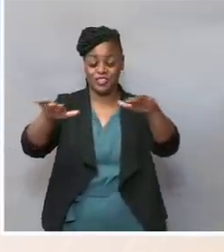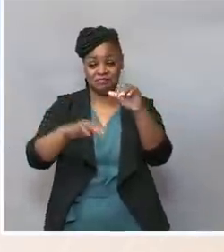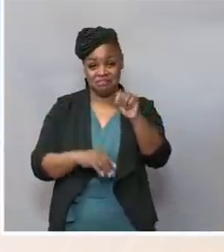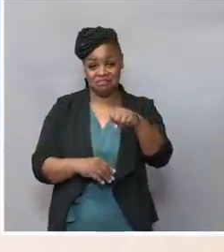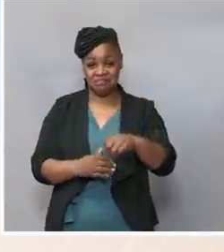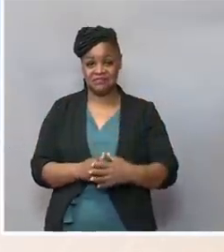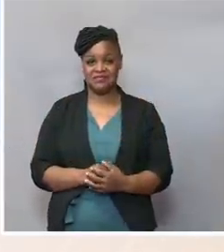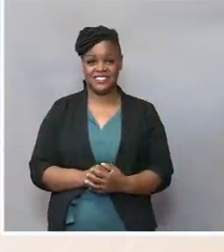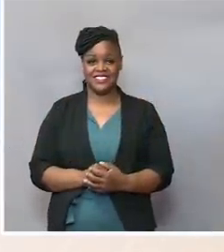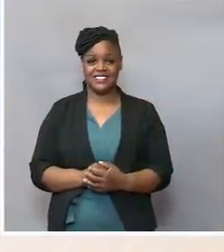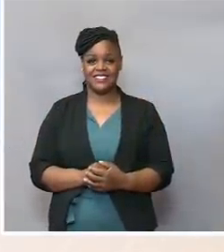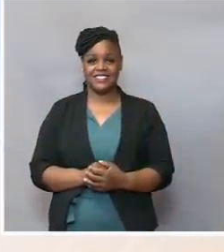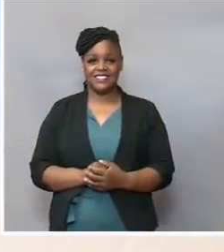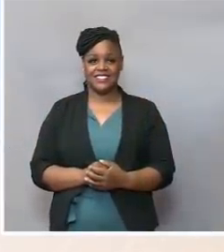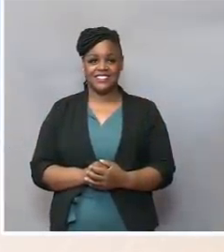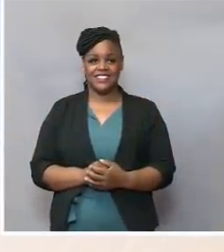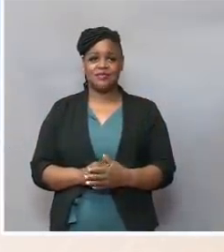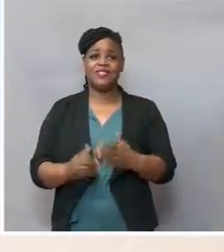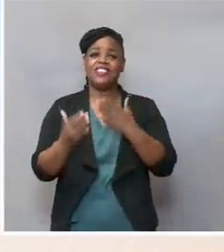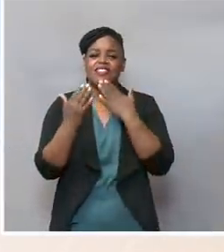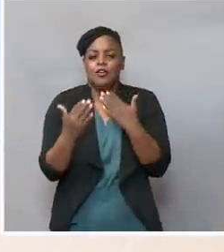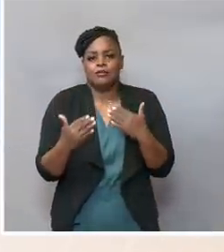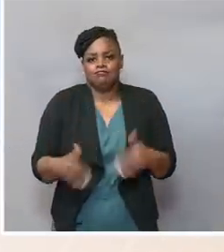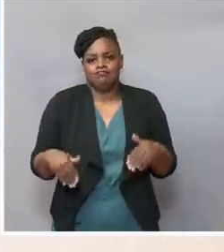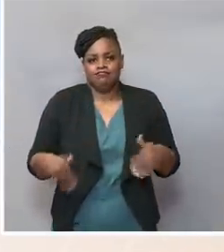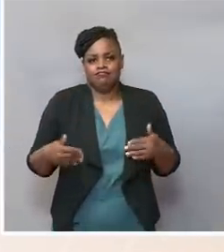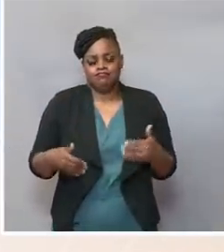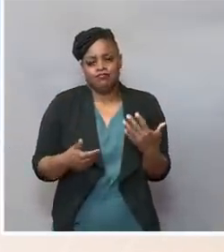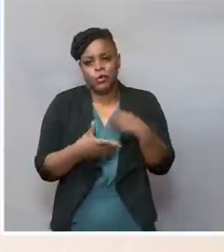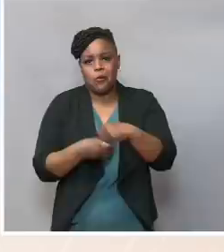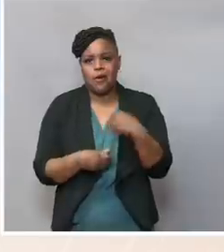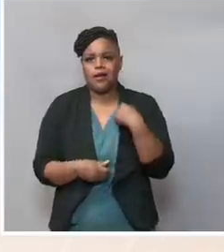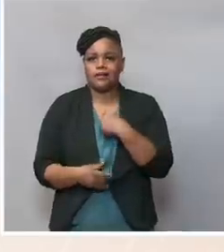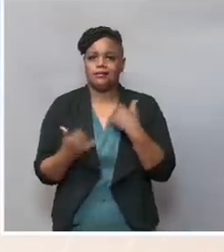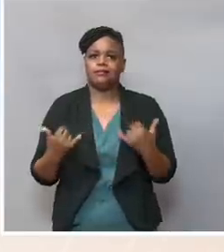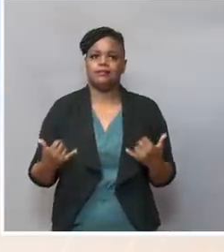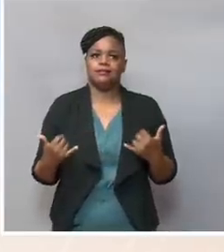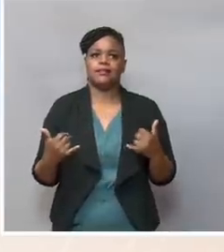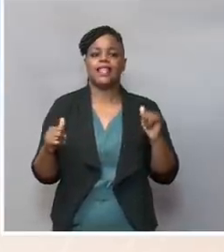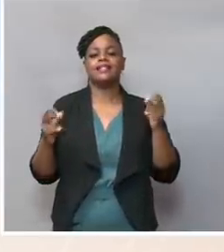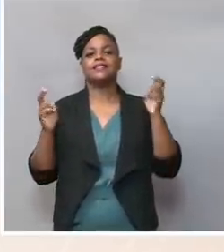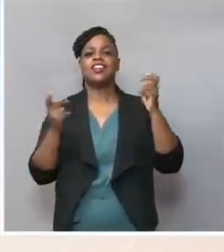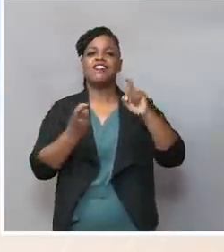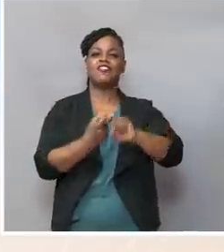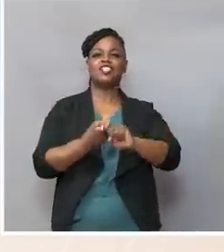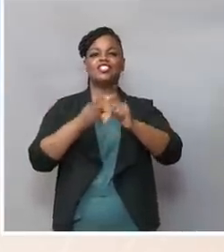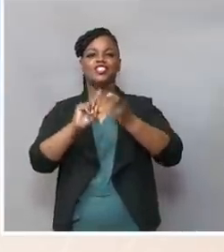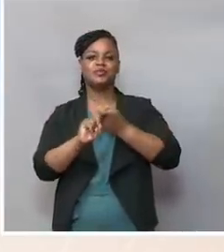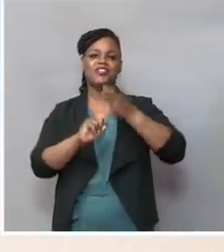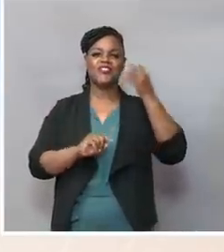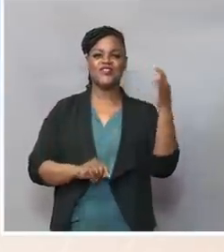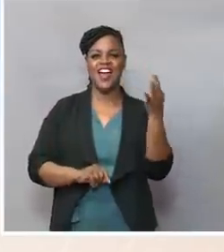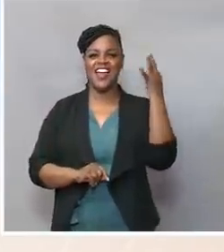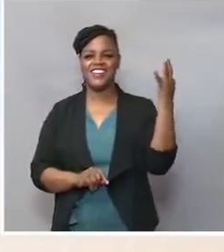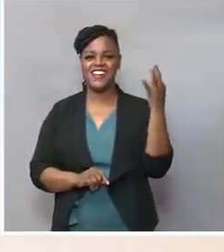Dr. Lowe: Thank you so much for joining us again on this friendship, Friday of the end of National Park Week.